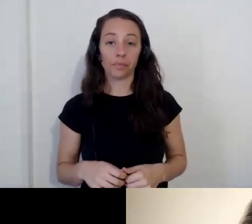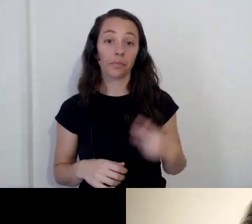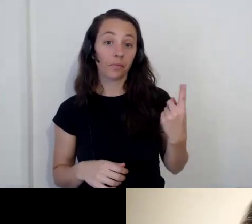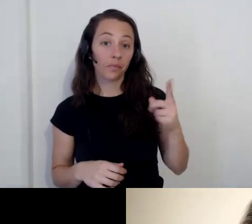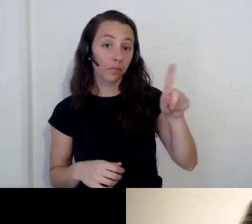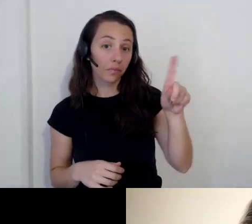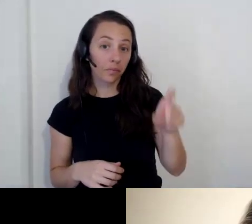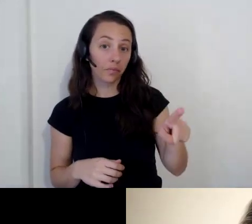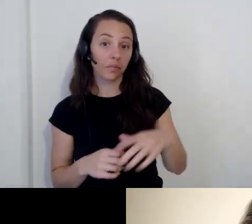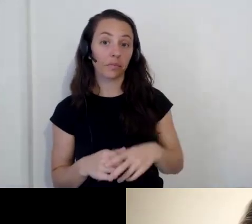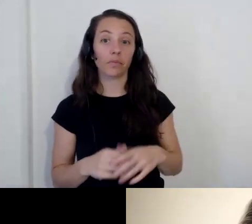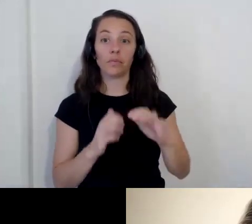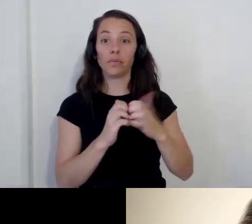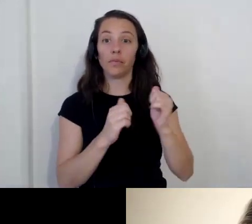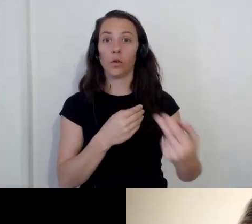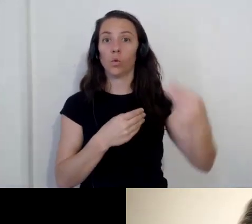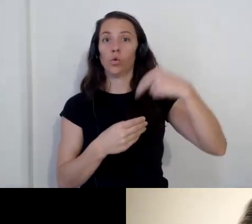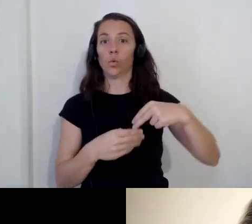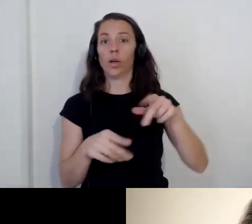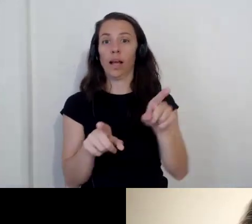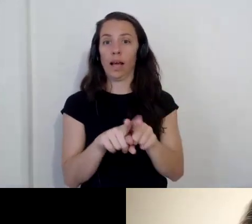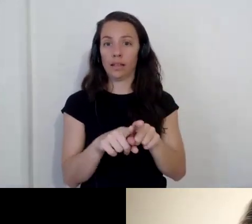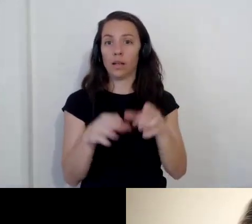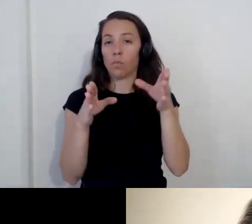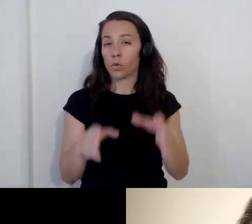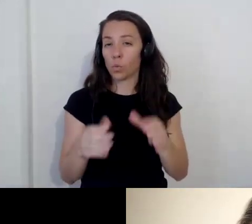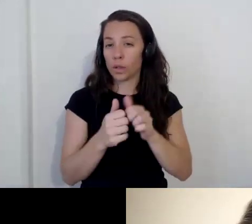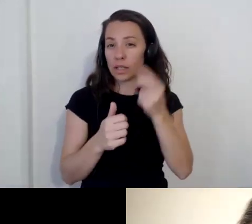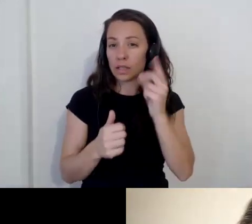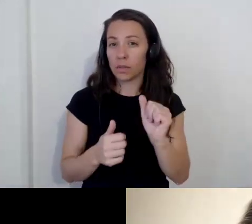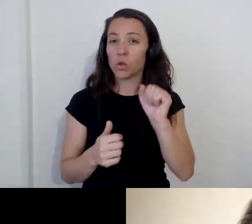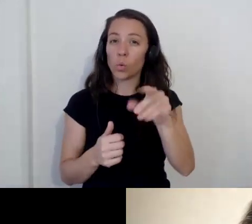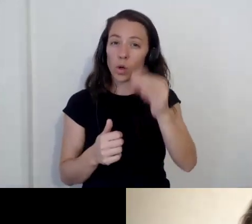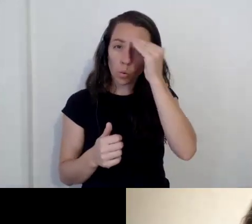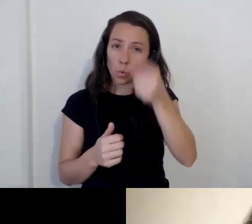able to join as a person with a disability? I know you said that anybody can sign up. I don't know